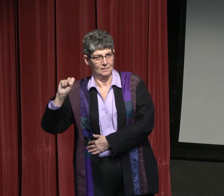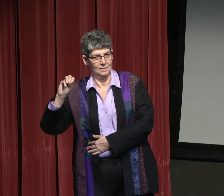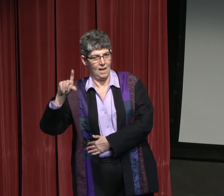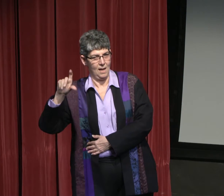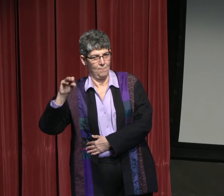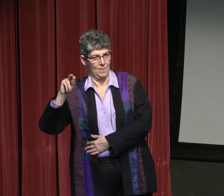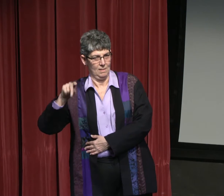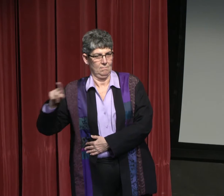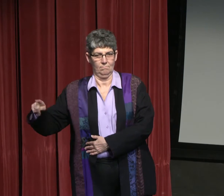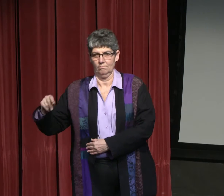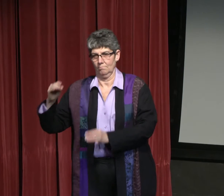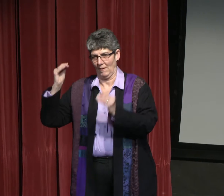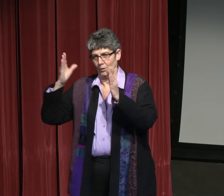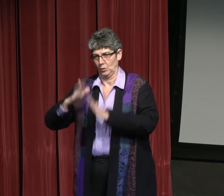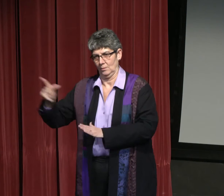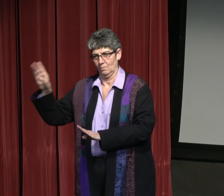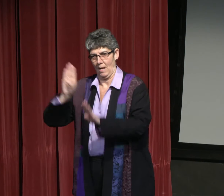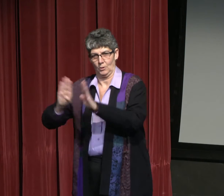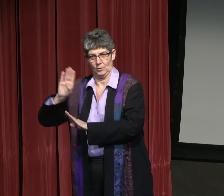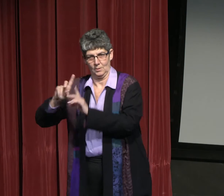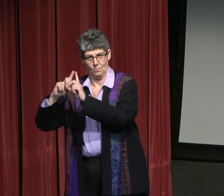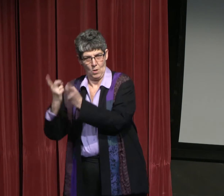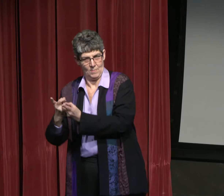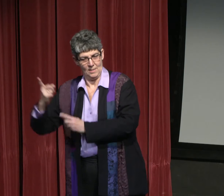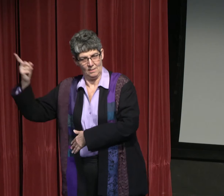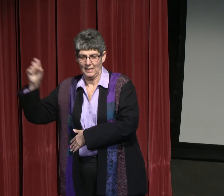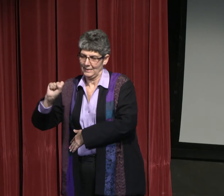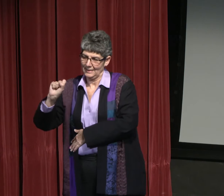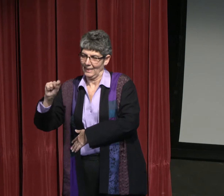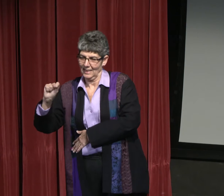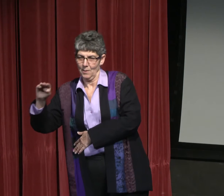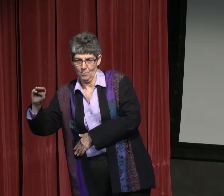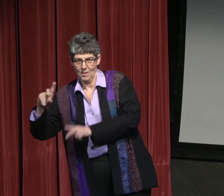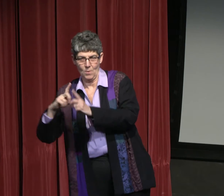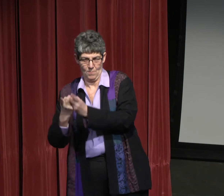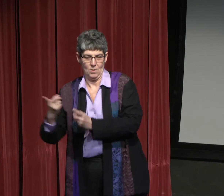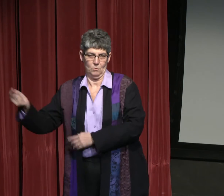Now I'd like to welcome to the stage Dr. Caroline Solomon. She's a professor in the biology department at Gallaudet, also referred to as STEM (Science, Technology, Engineering and Mathematics).